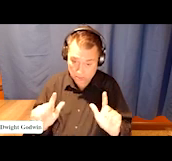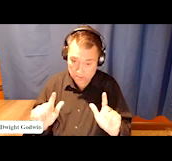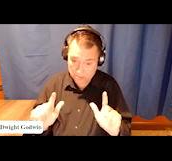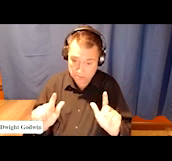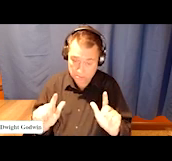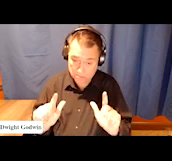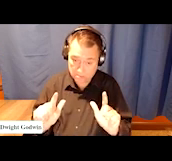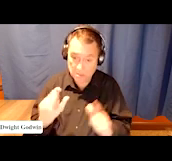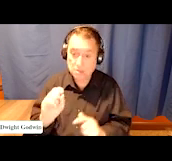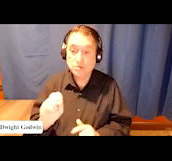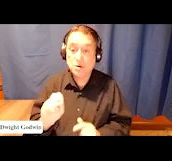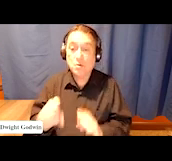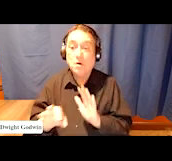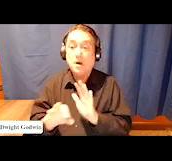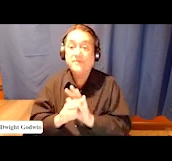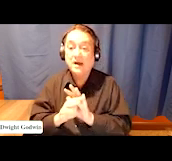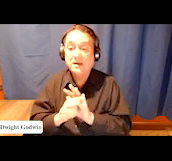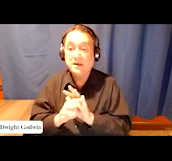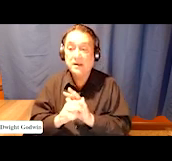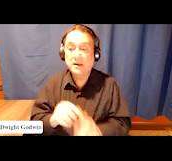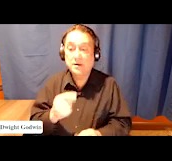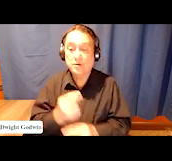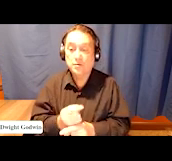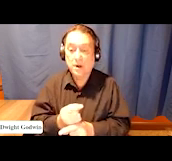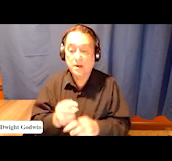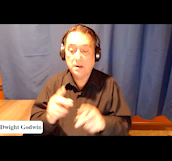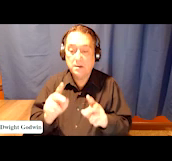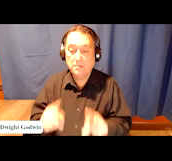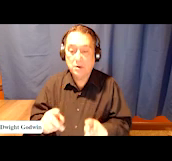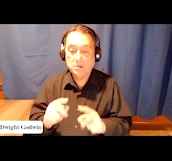So, finding the right person to talk to.